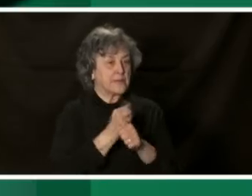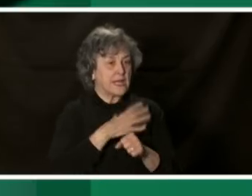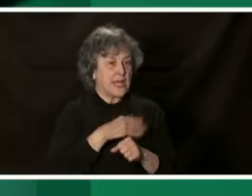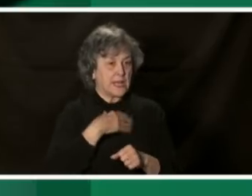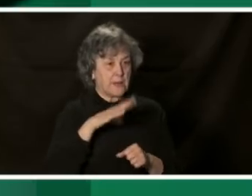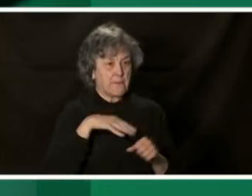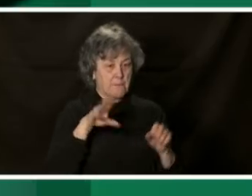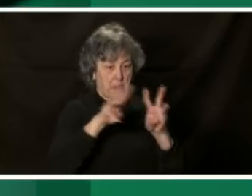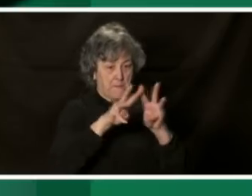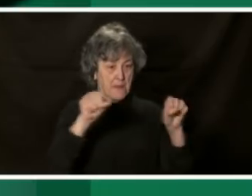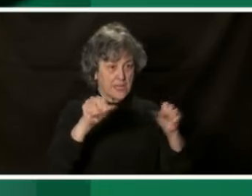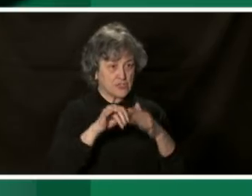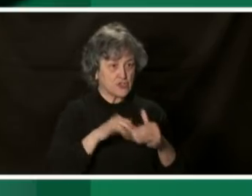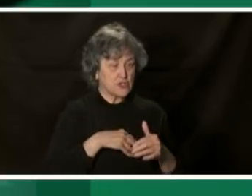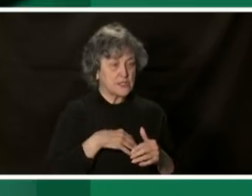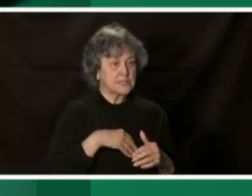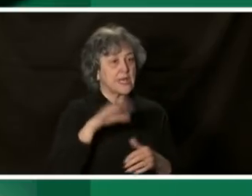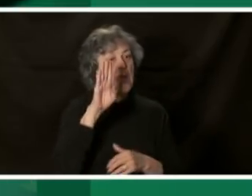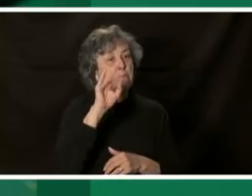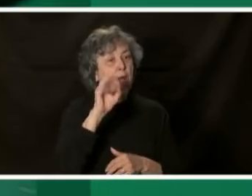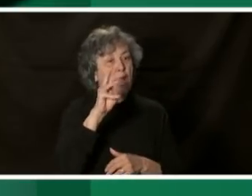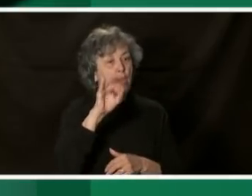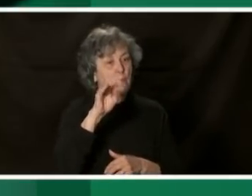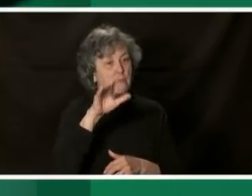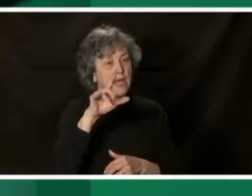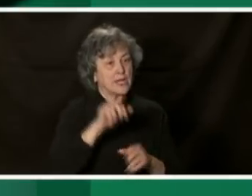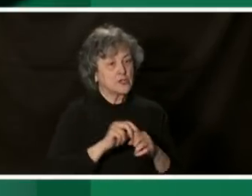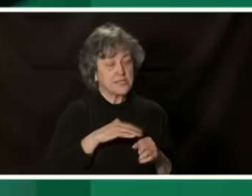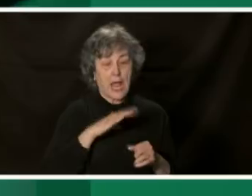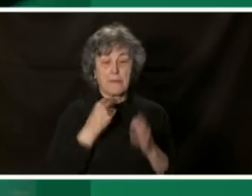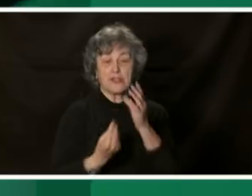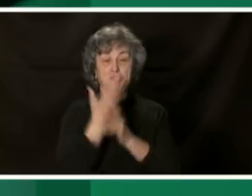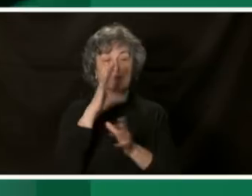AND HEALTH SCIENCES, SPRING CLASS OF 2020. GO BLAZERS.